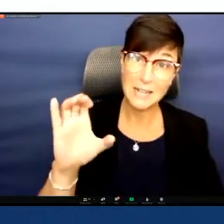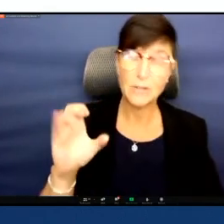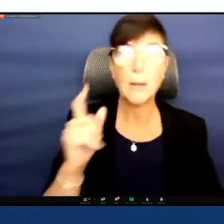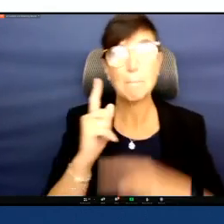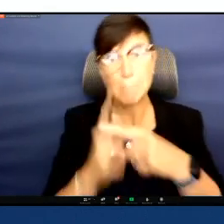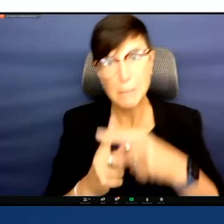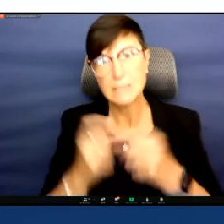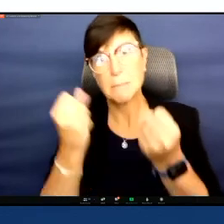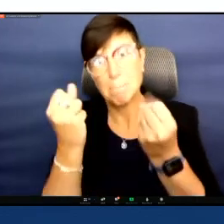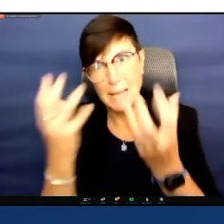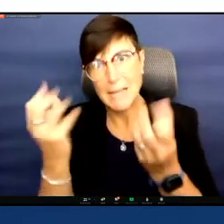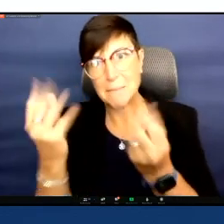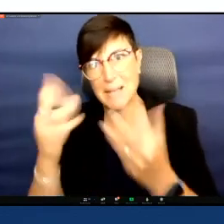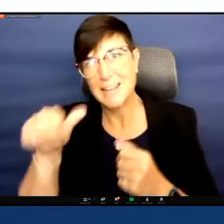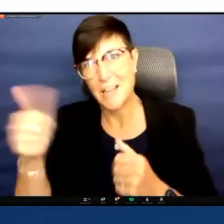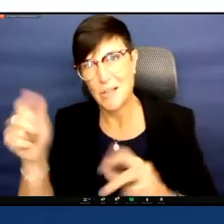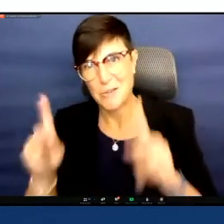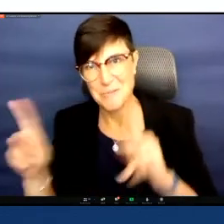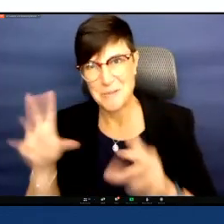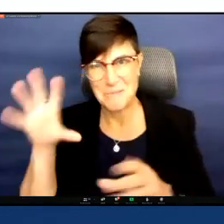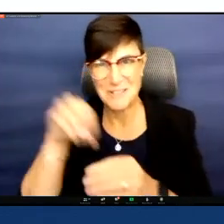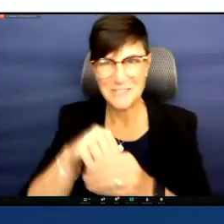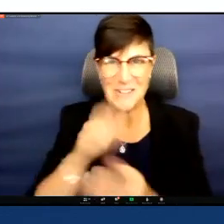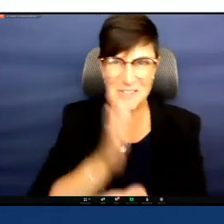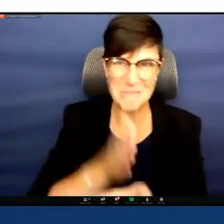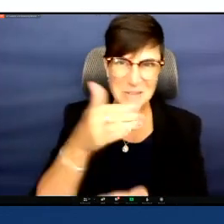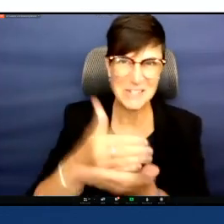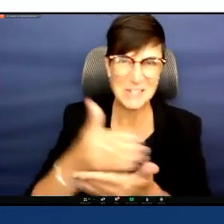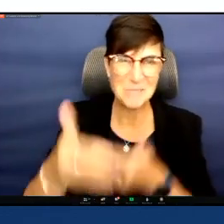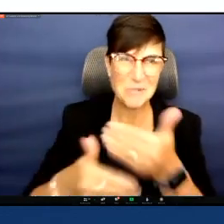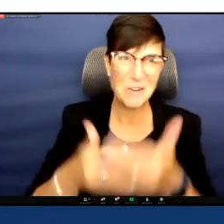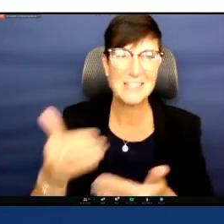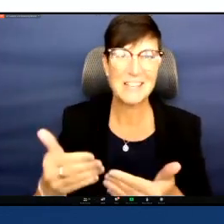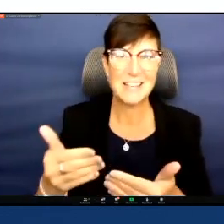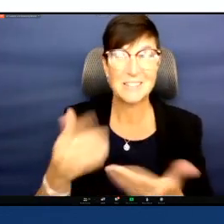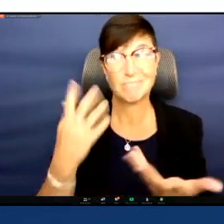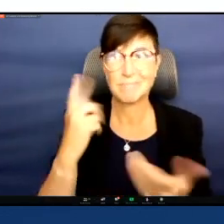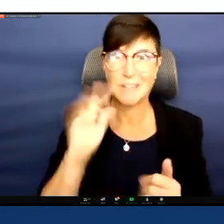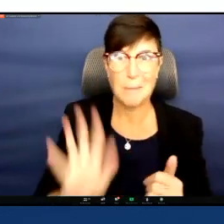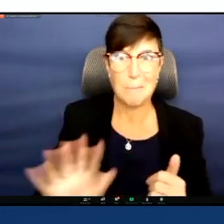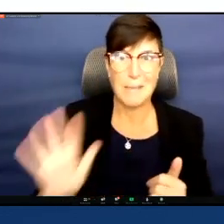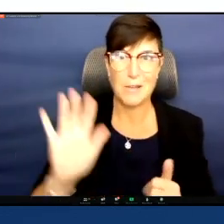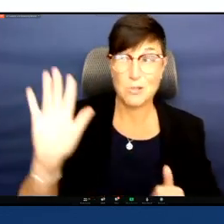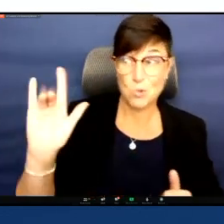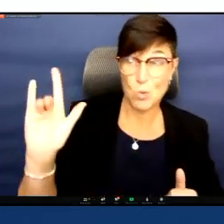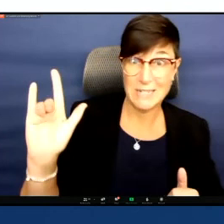including about 25 different county departments who are responsible for preparing a requested budge